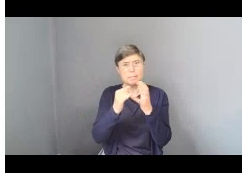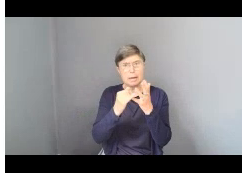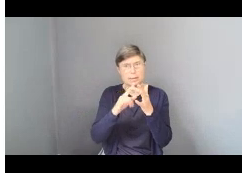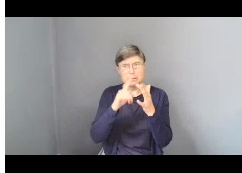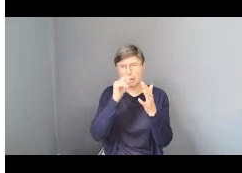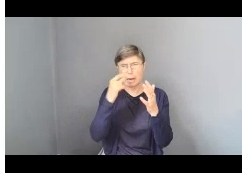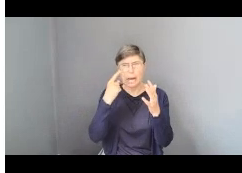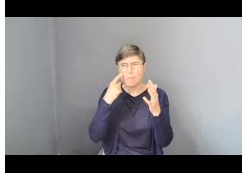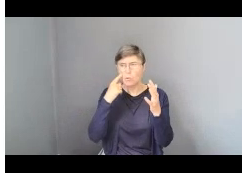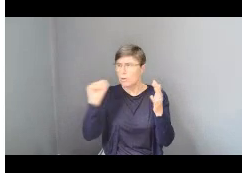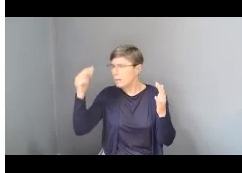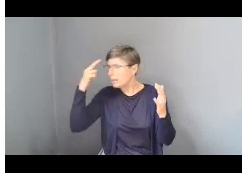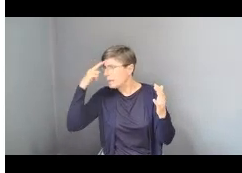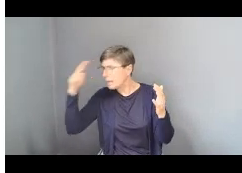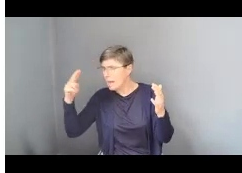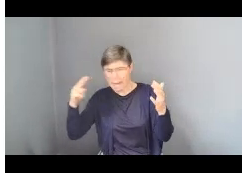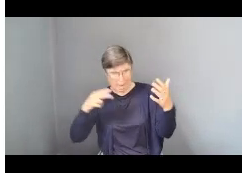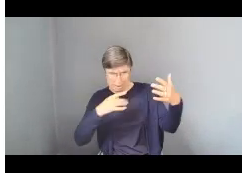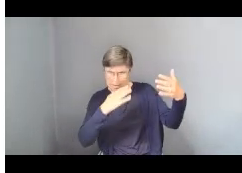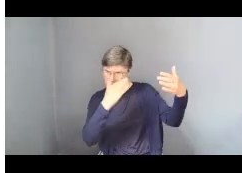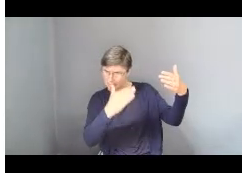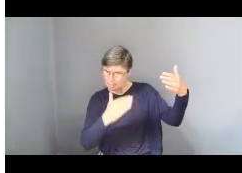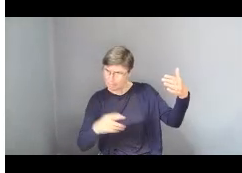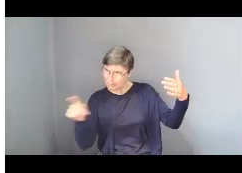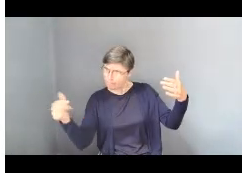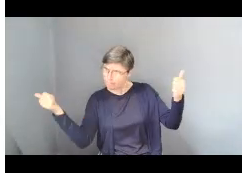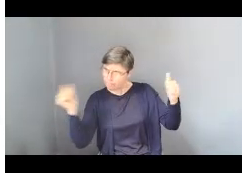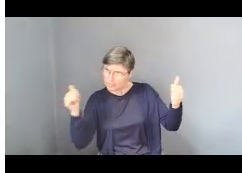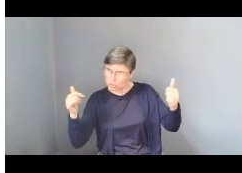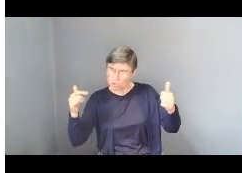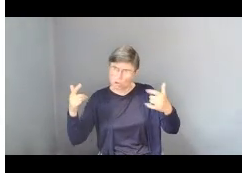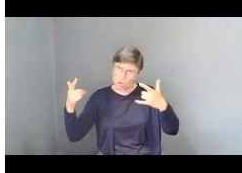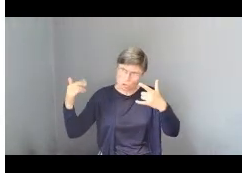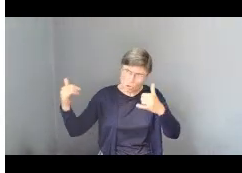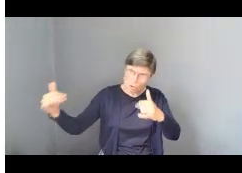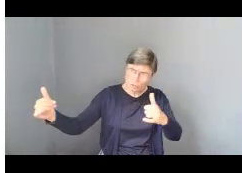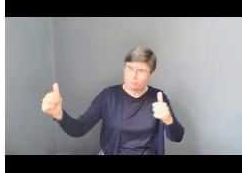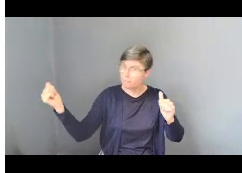or staff have completed the worker screening check.